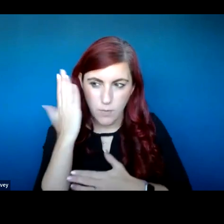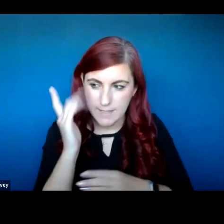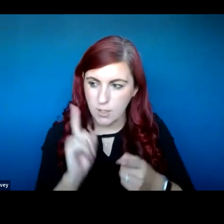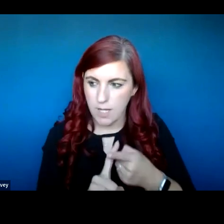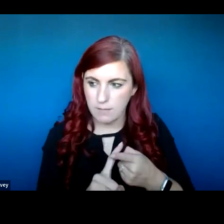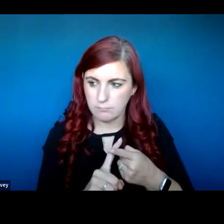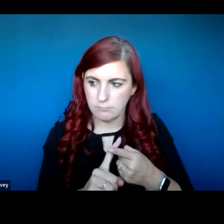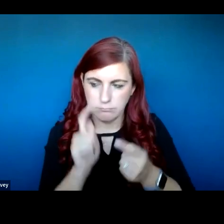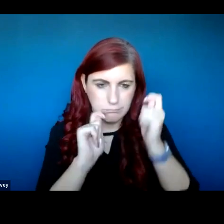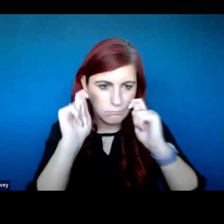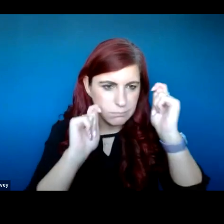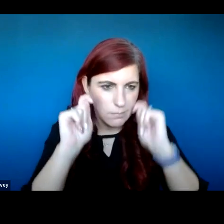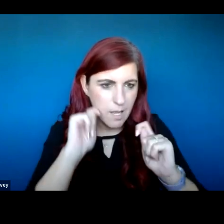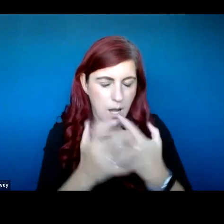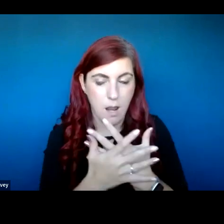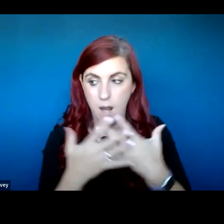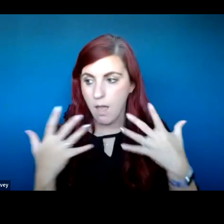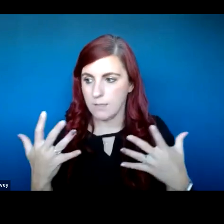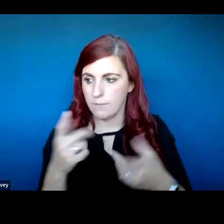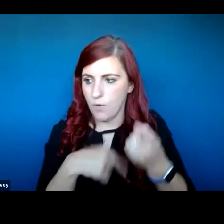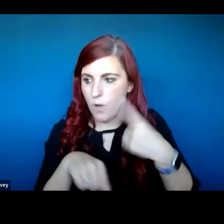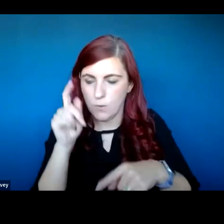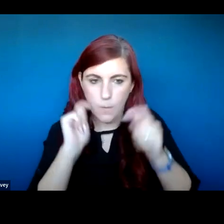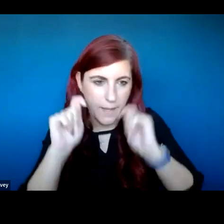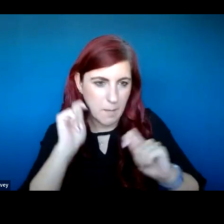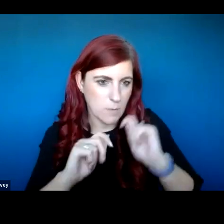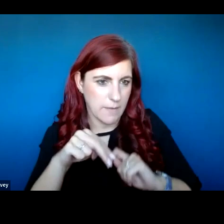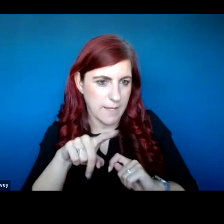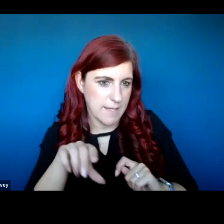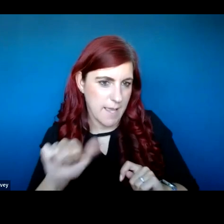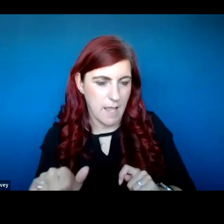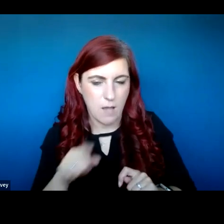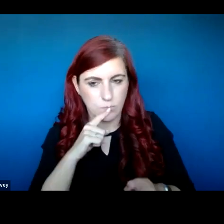there's lots of food for thought for us in the NDA and we're working very closely